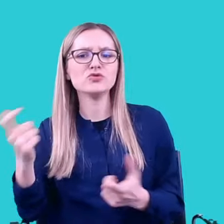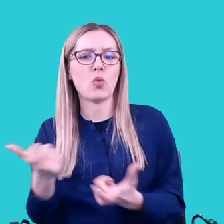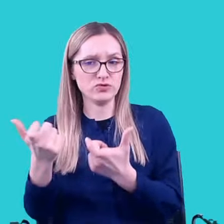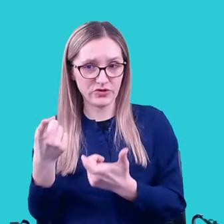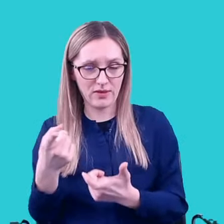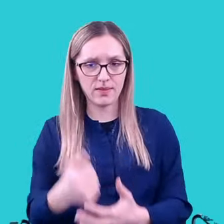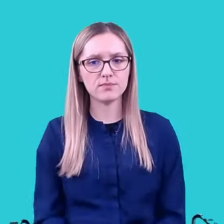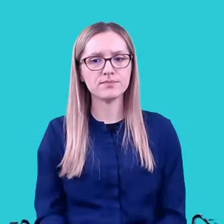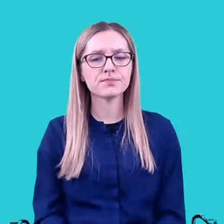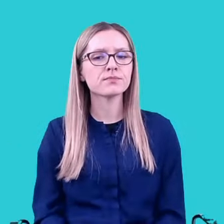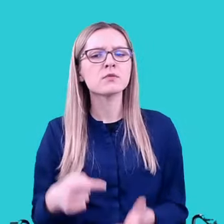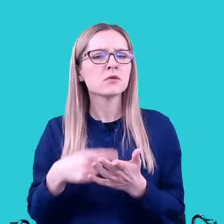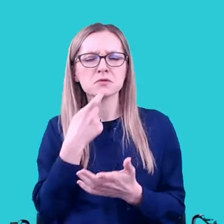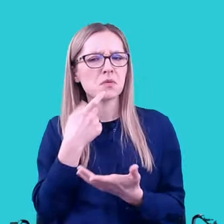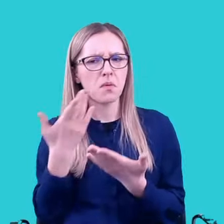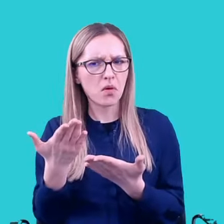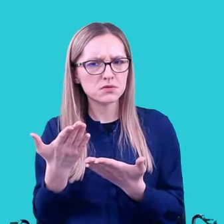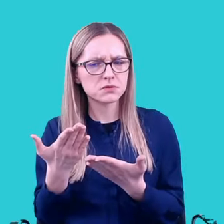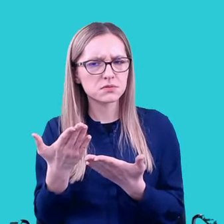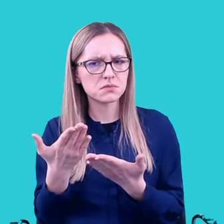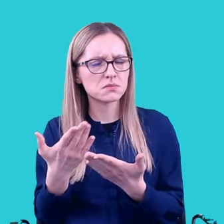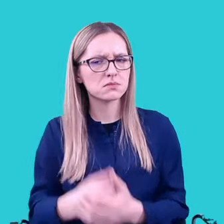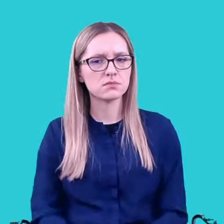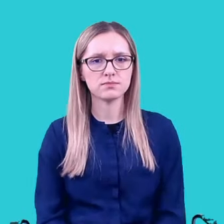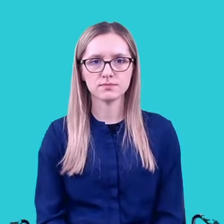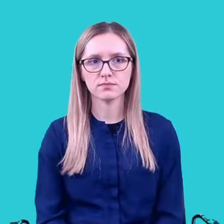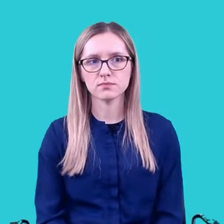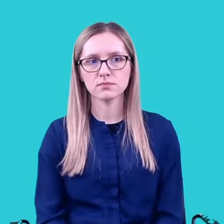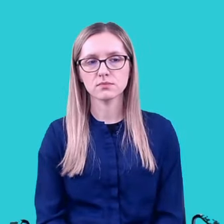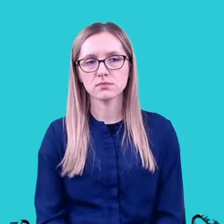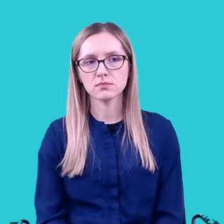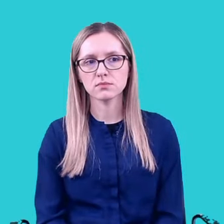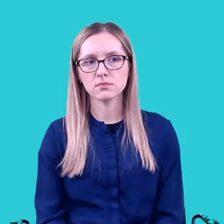What kind of chemical reaction is that?